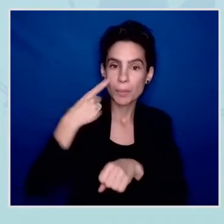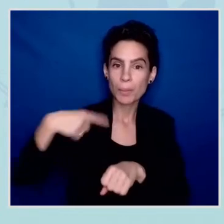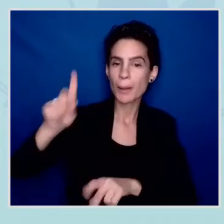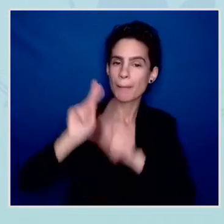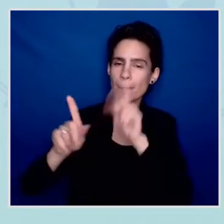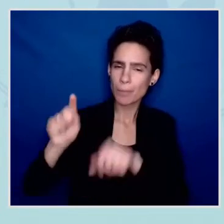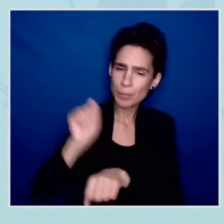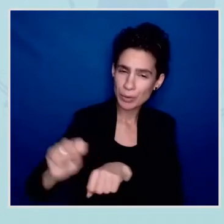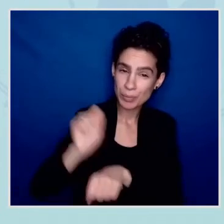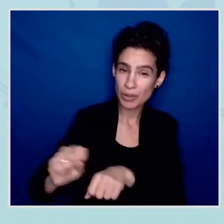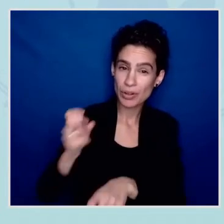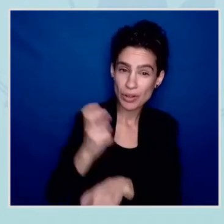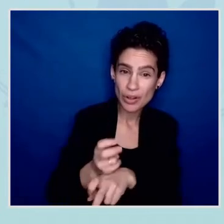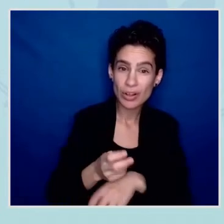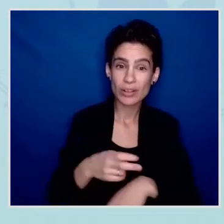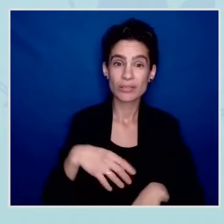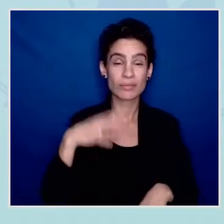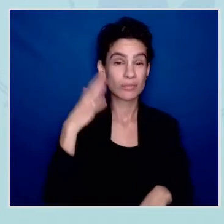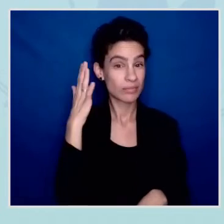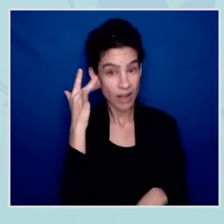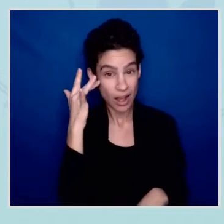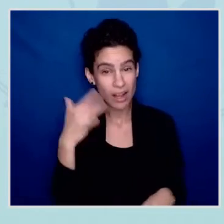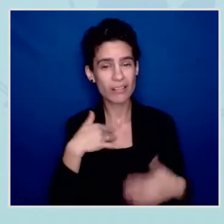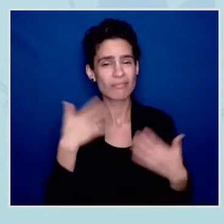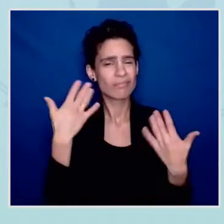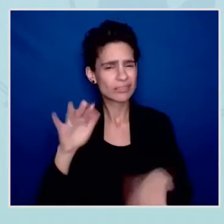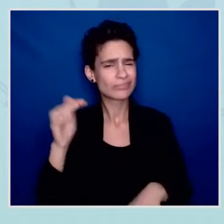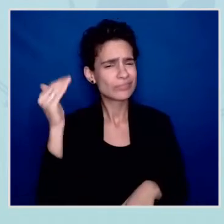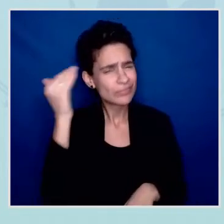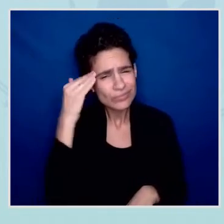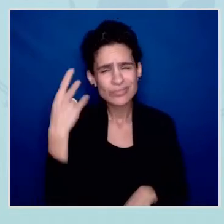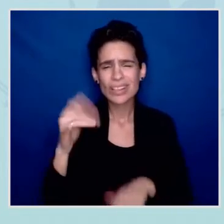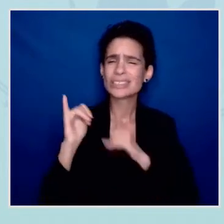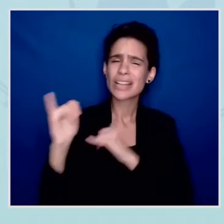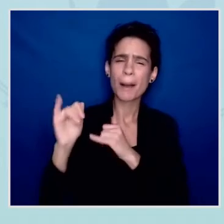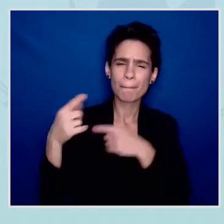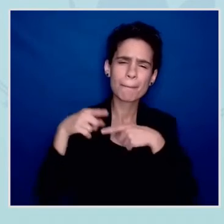MY OWN DREAMS OF STARTING A